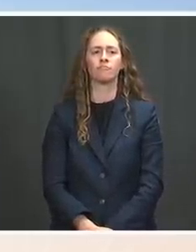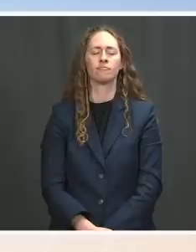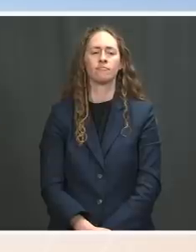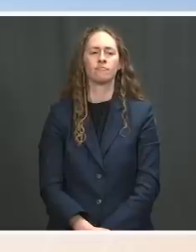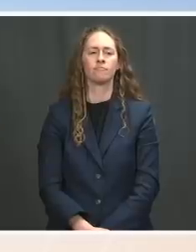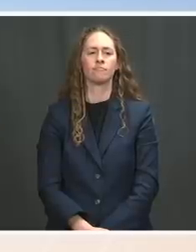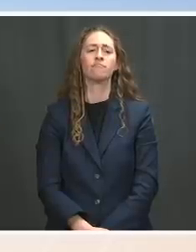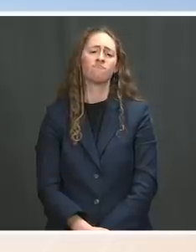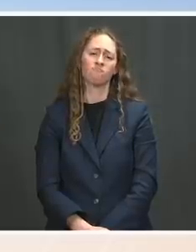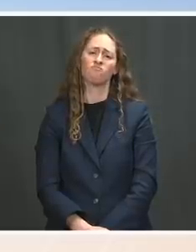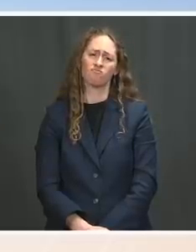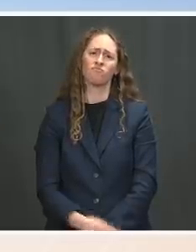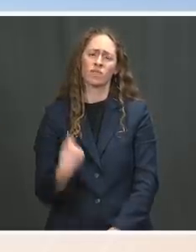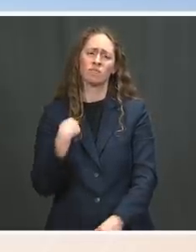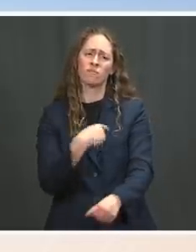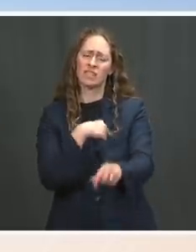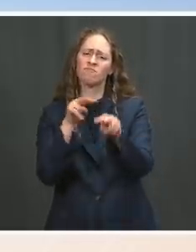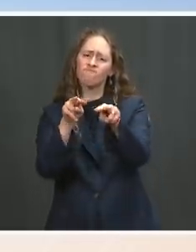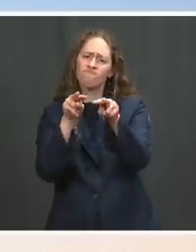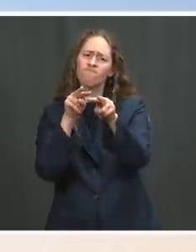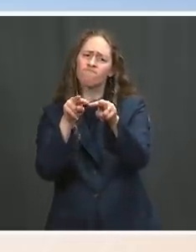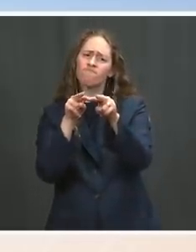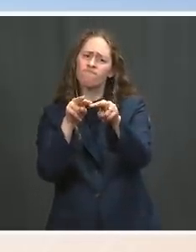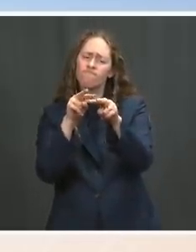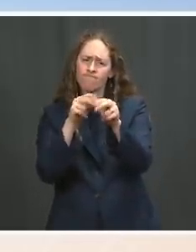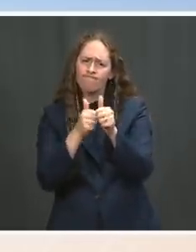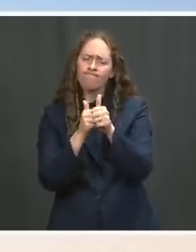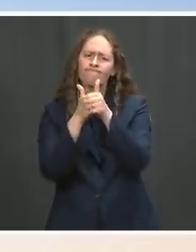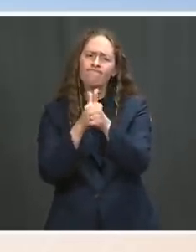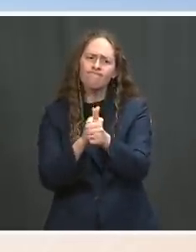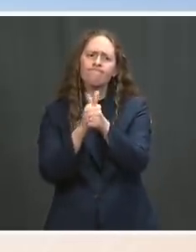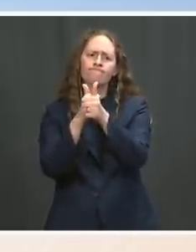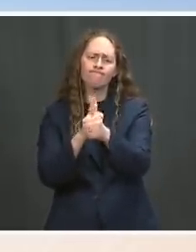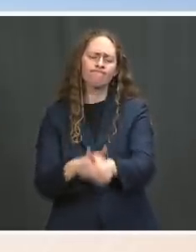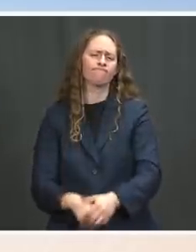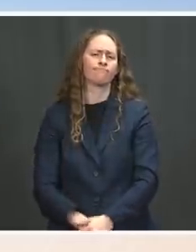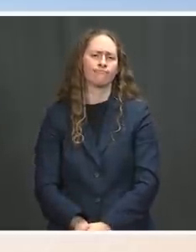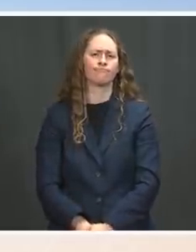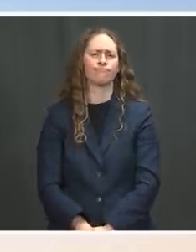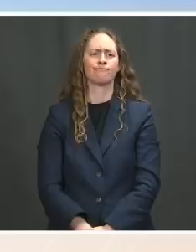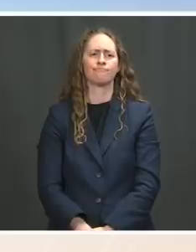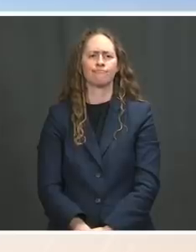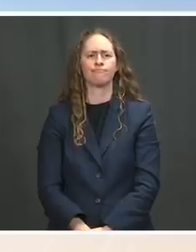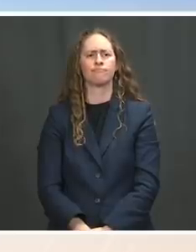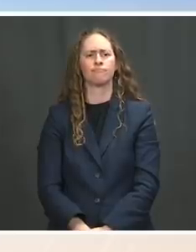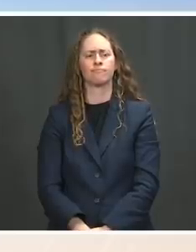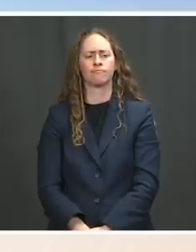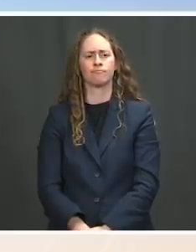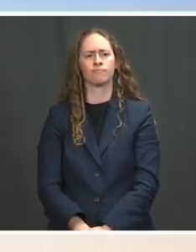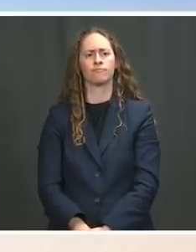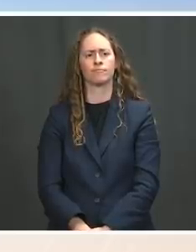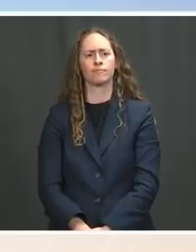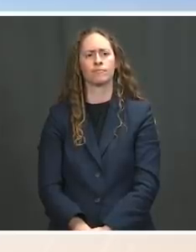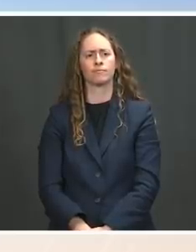And we certainly monitor specifically from -- it's the job of the independent Federal Reserve to manage all aspects of inflationary pressure